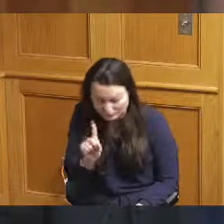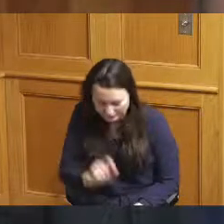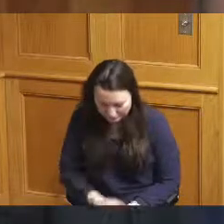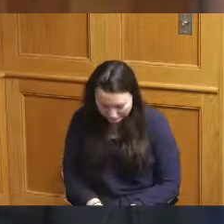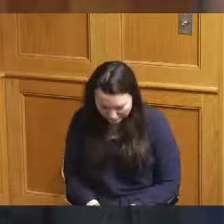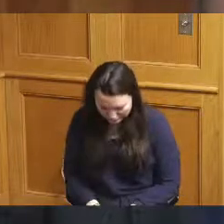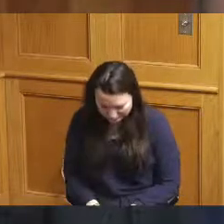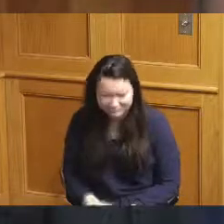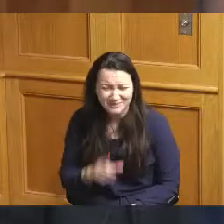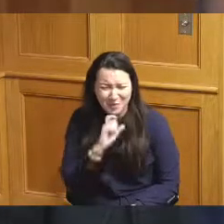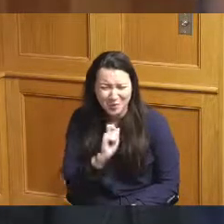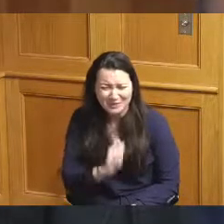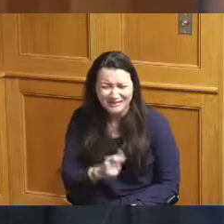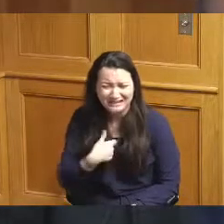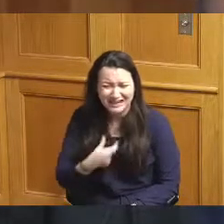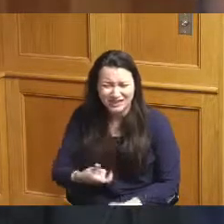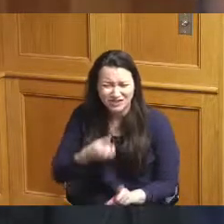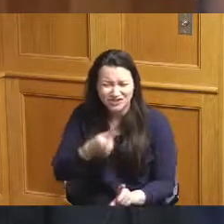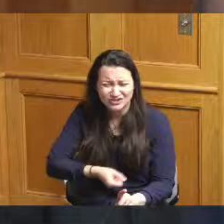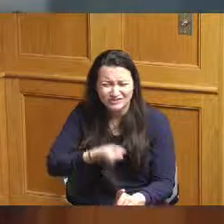getting old I just became a Grandpa so it's obvious